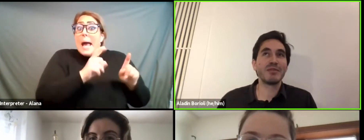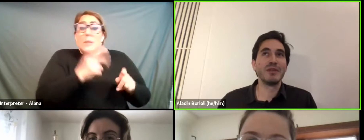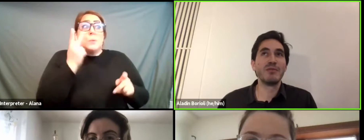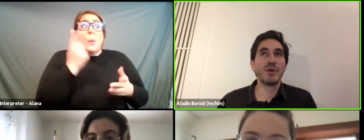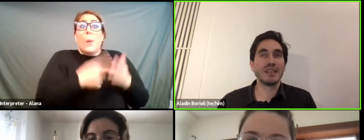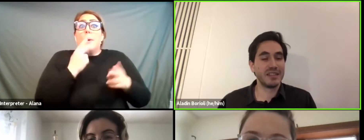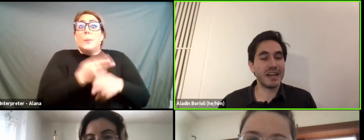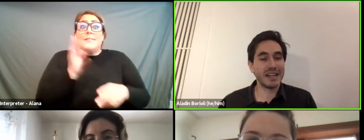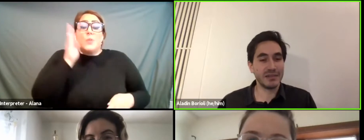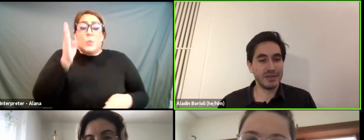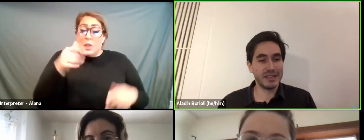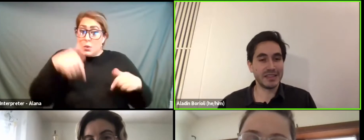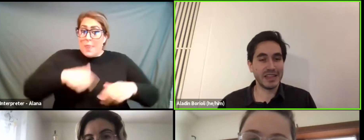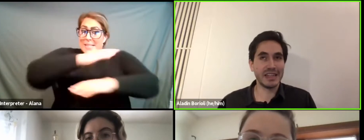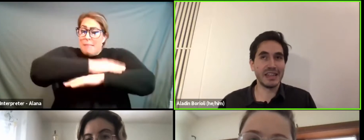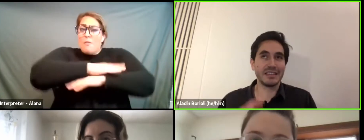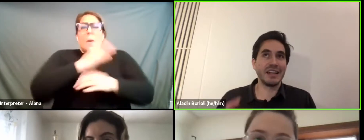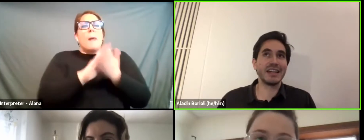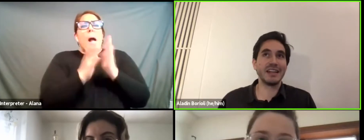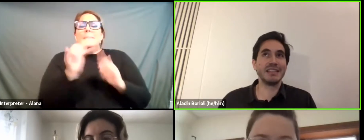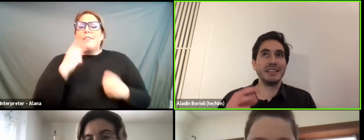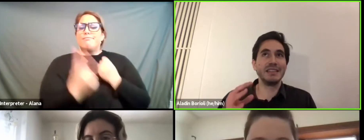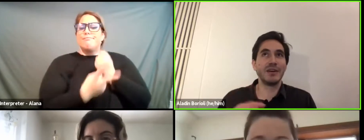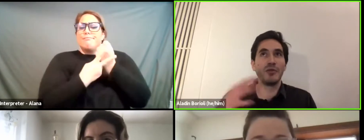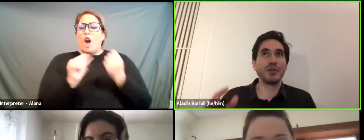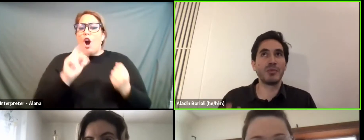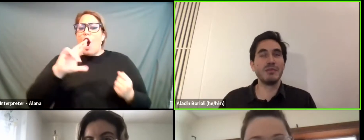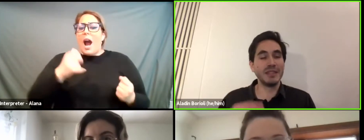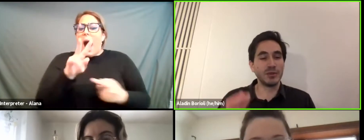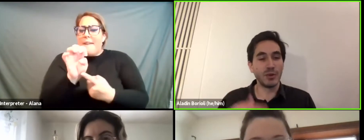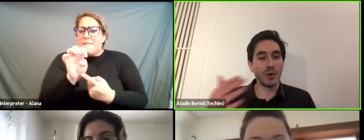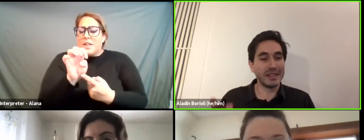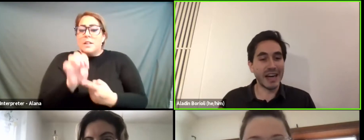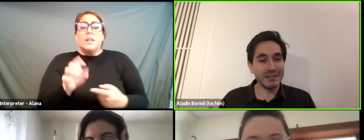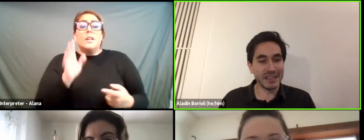really works as an archive of this and as an archive we offer the possibility to go dive in it